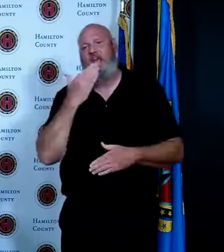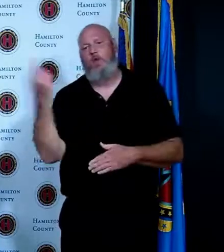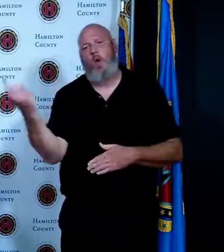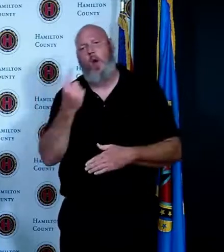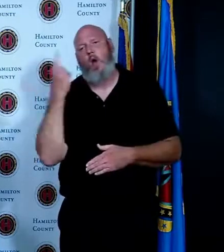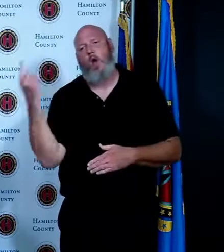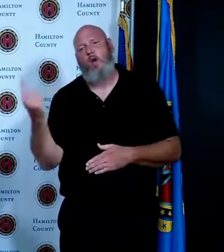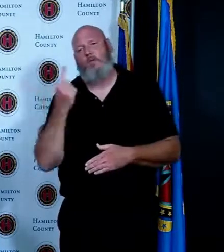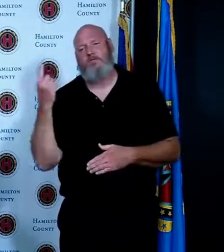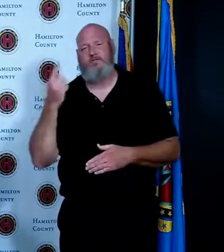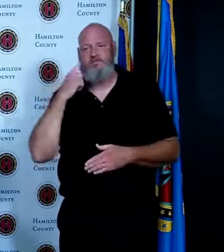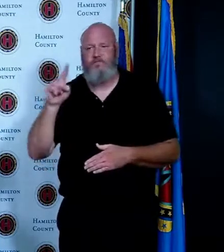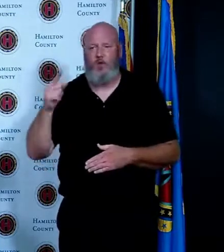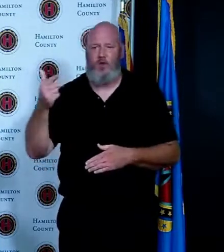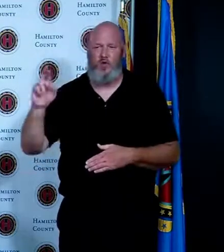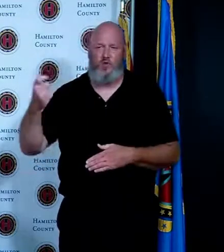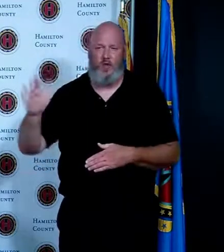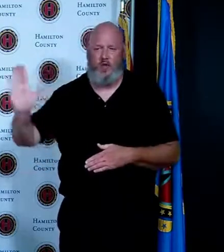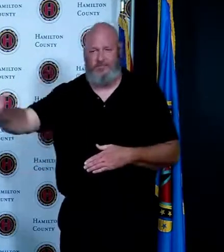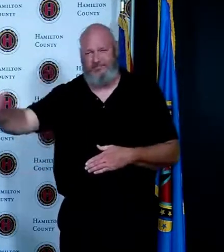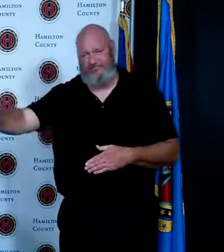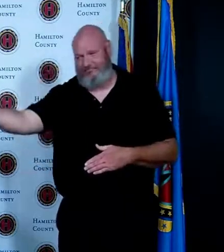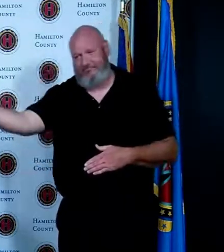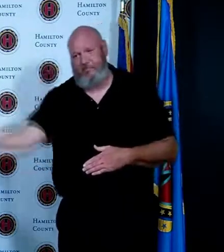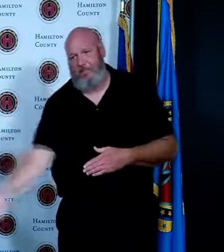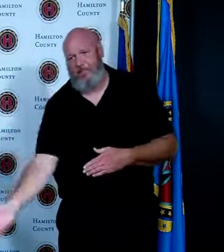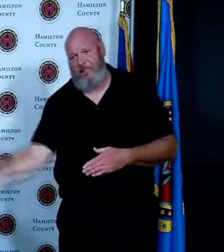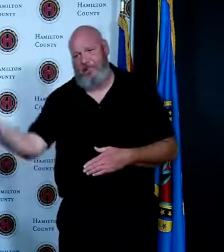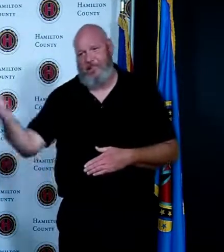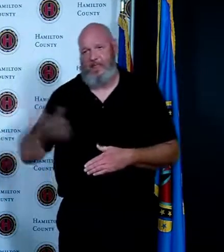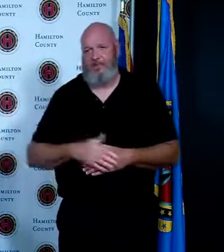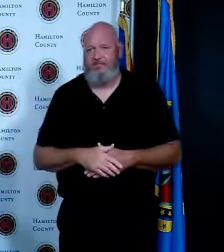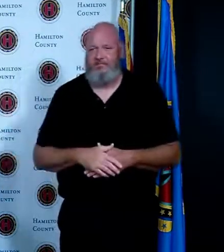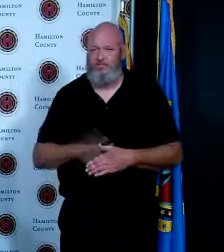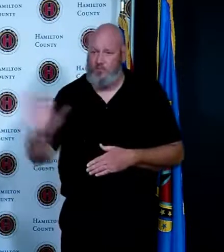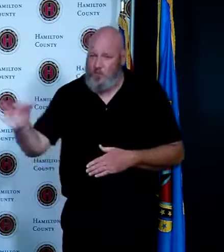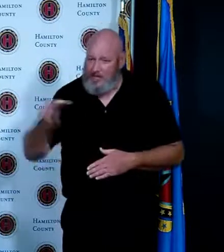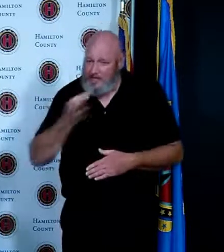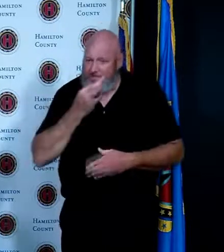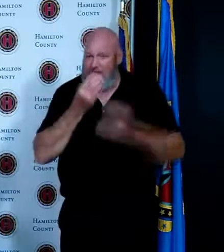Kesterman for all of his expert advice and an interpretation of what is